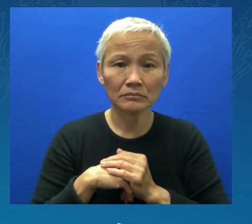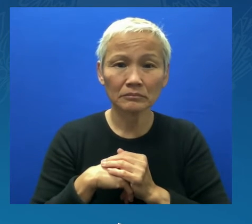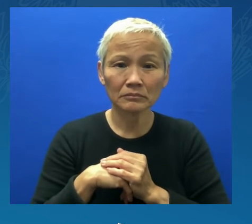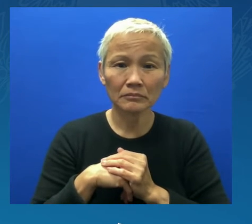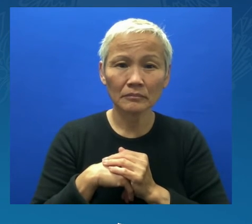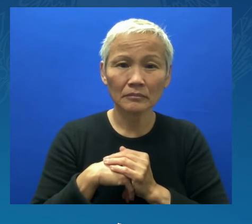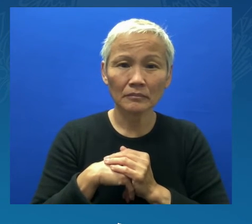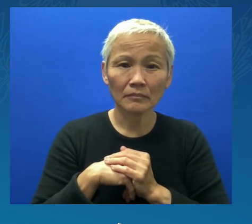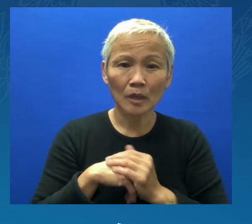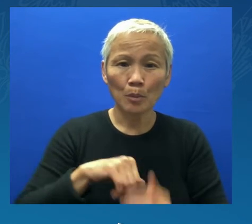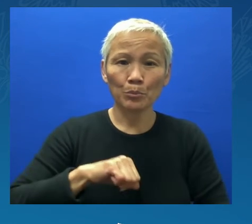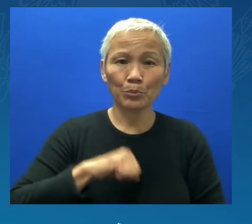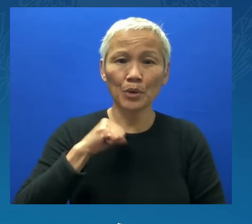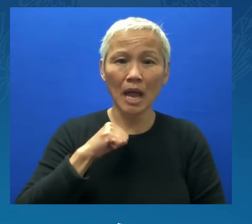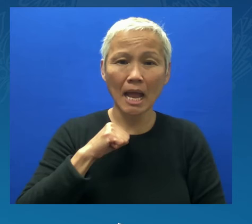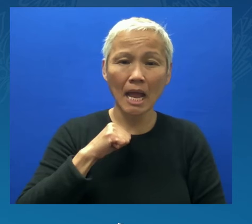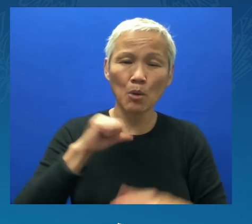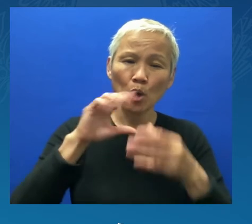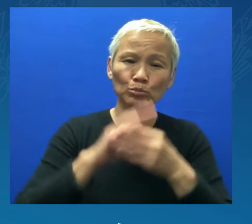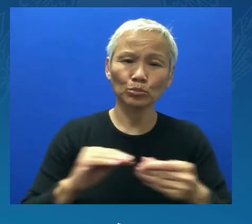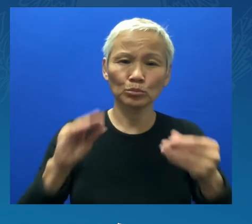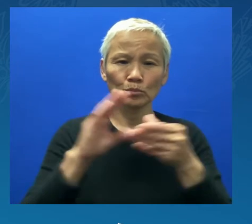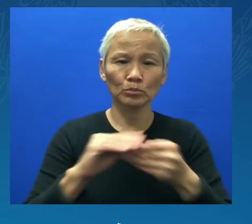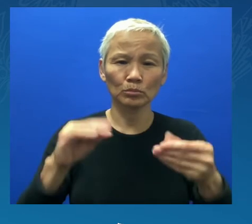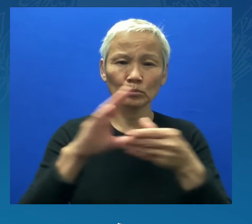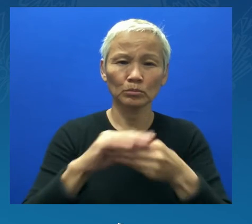talking about the importance of democracies,